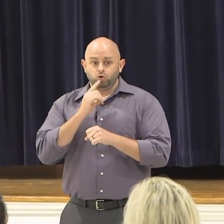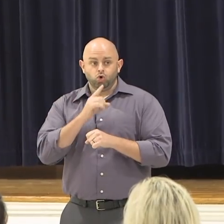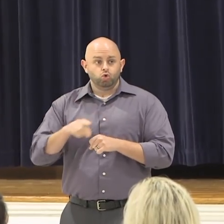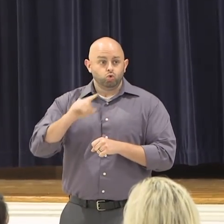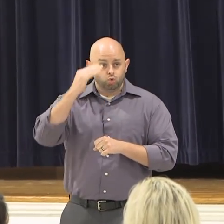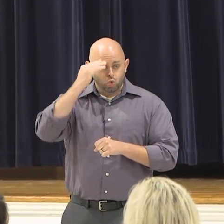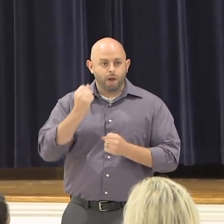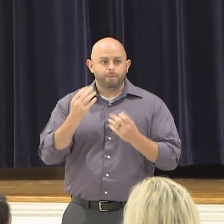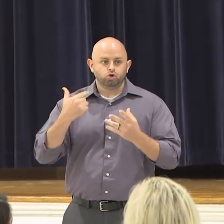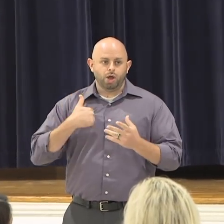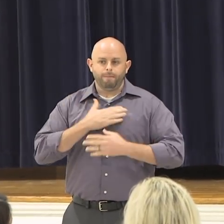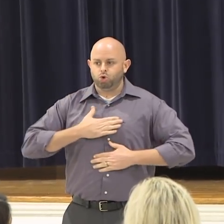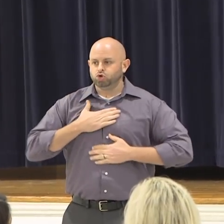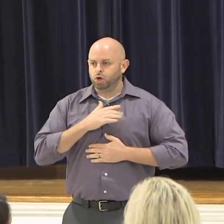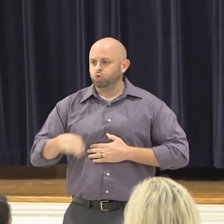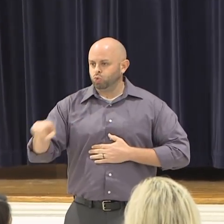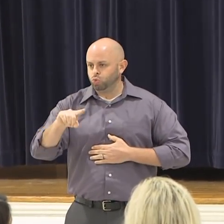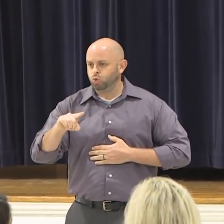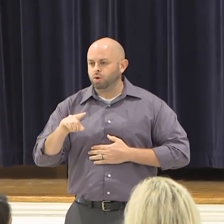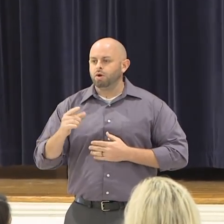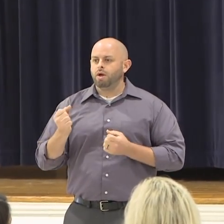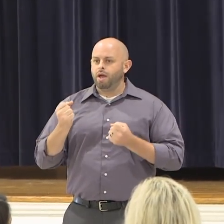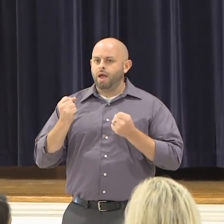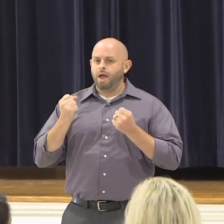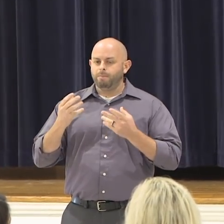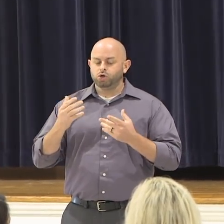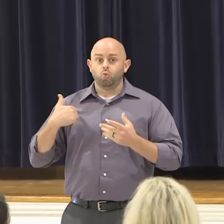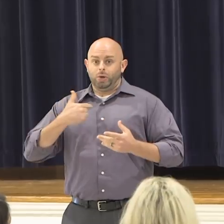were appreciated and how much I appreciate you personally but